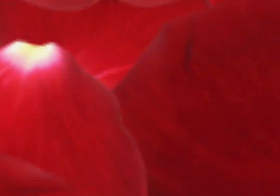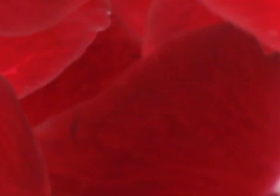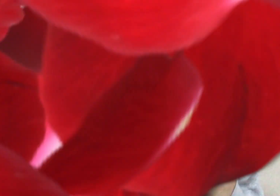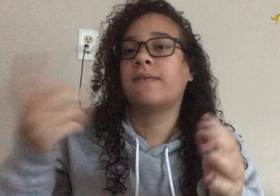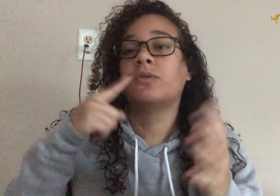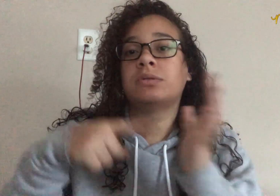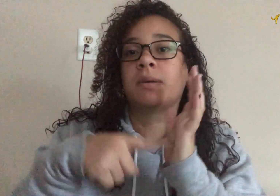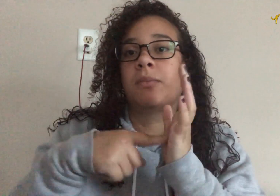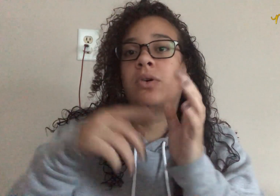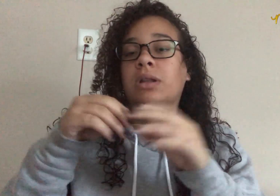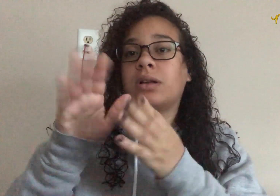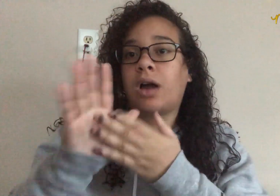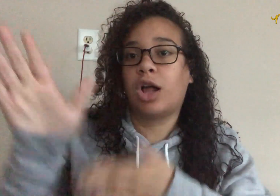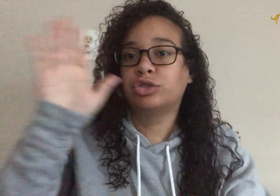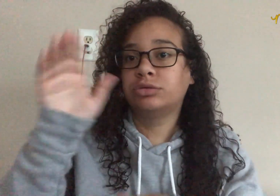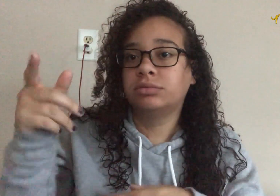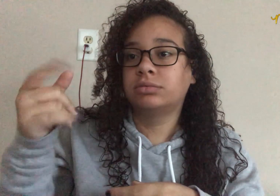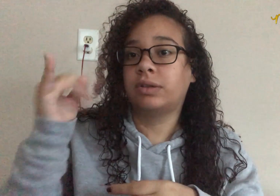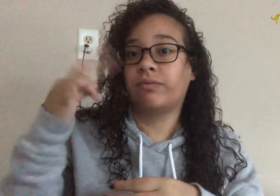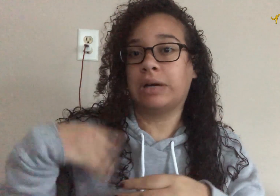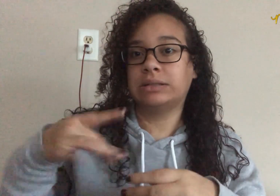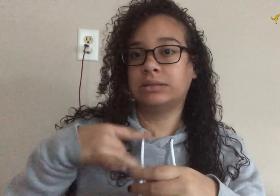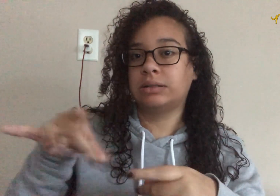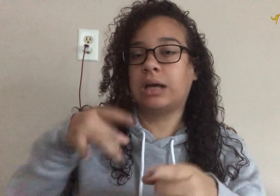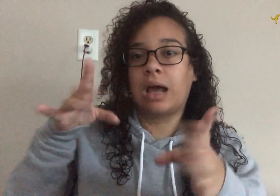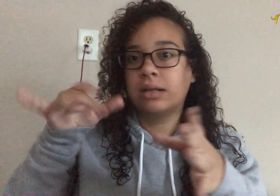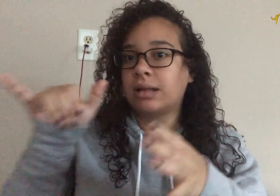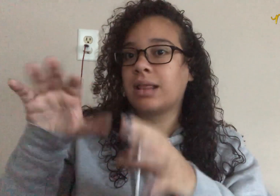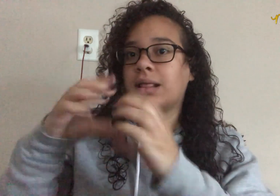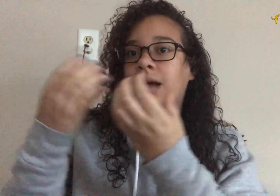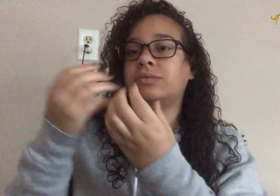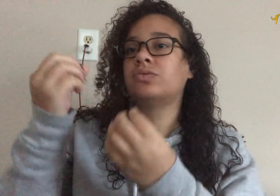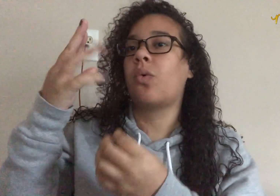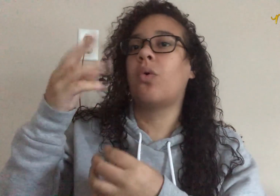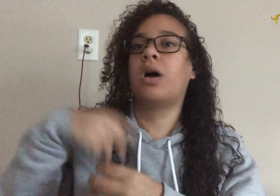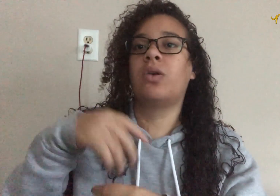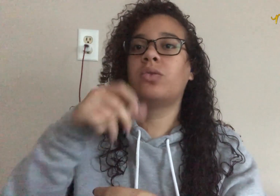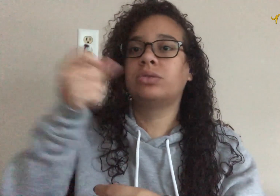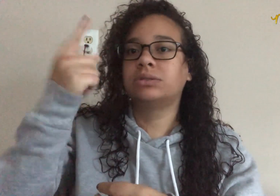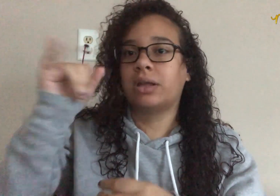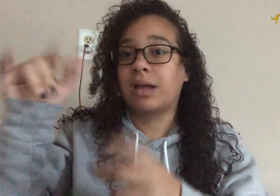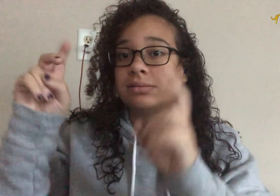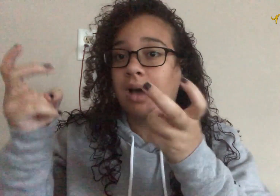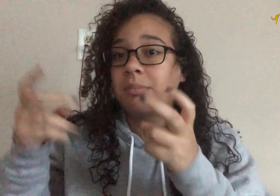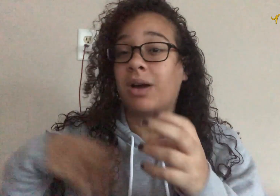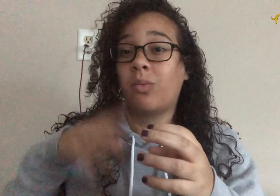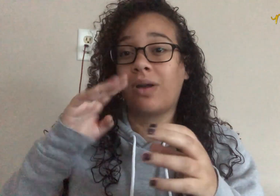For example, in college, if I didn't like a certain class or I had a hard time understanding the topic,